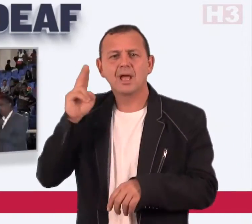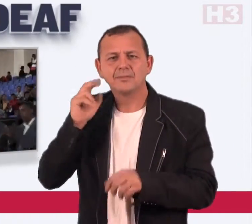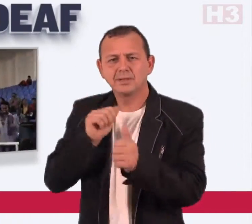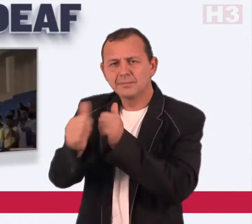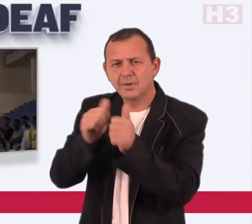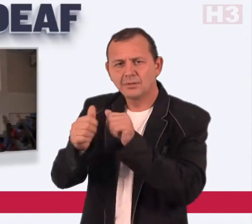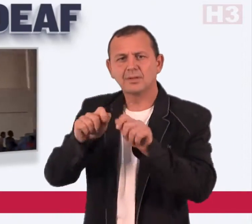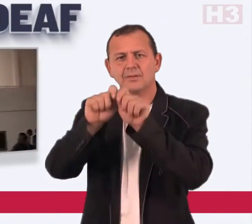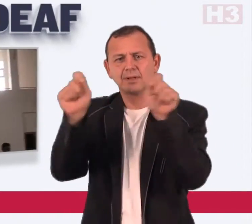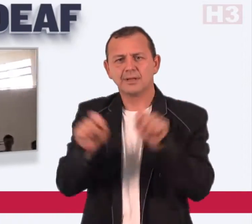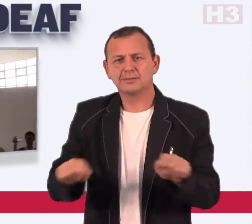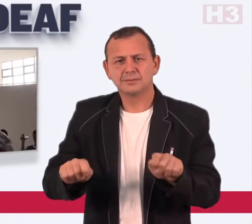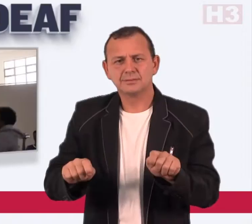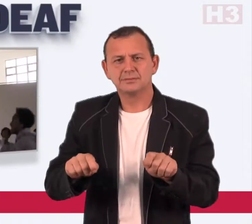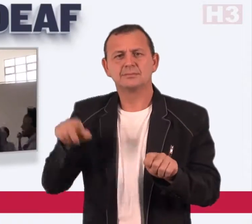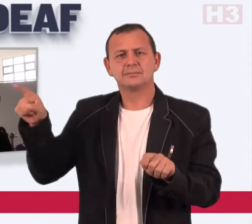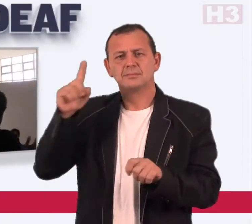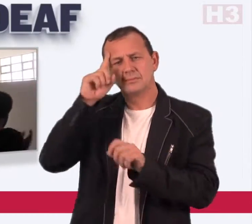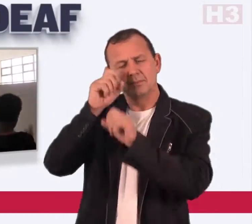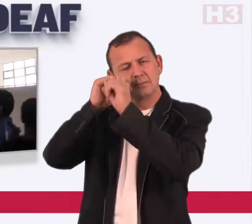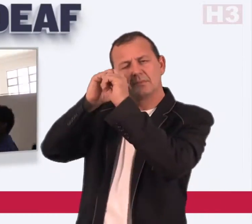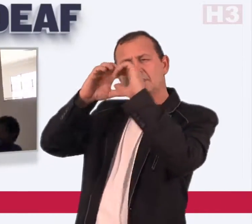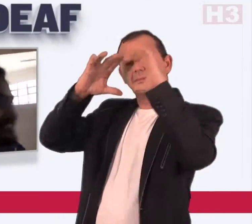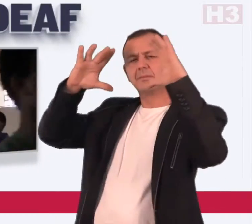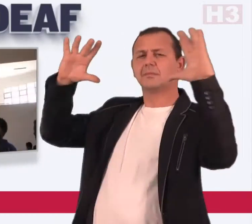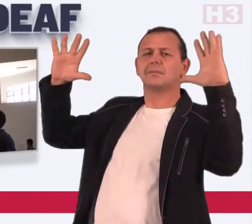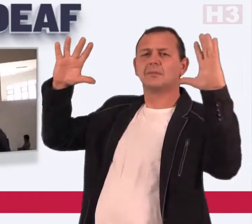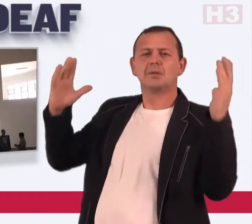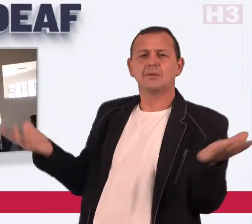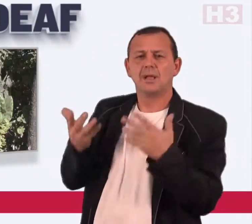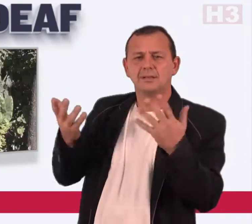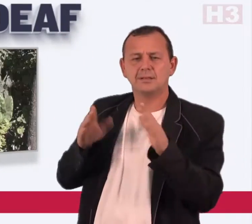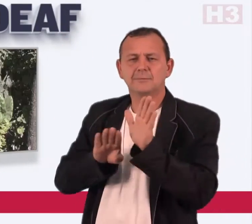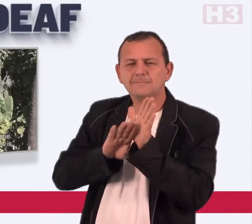Sports Federation and his dream is